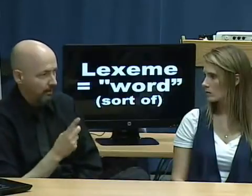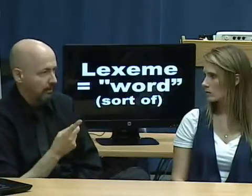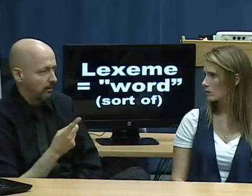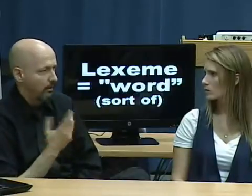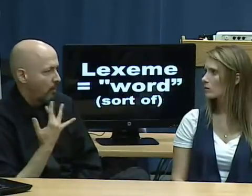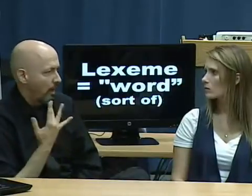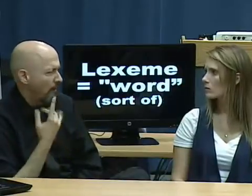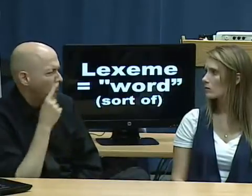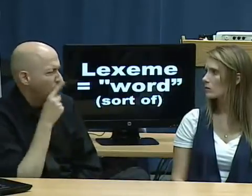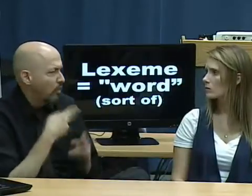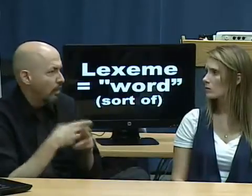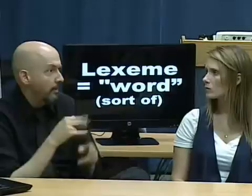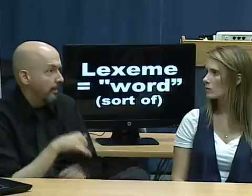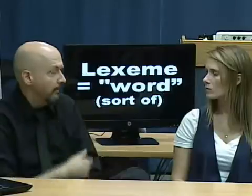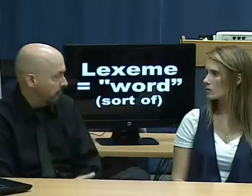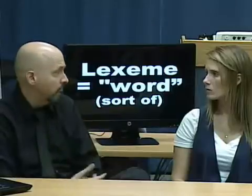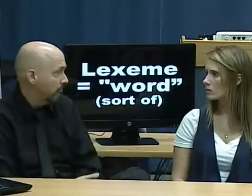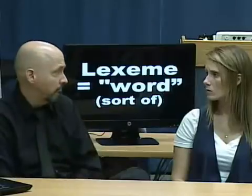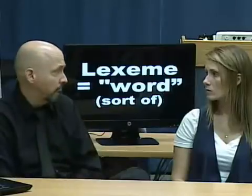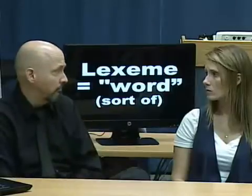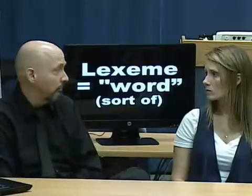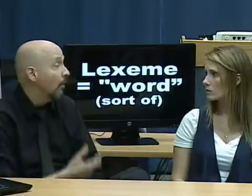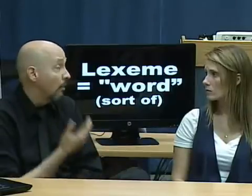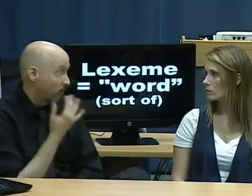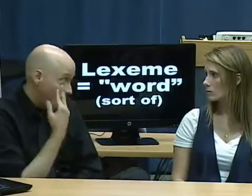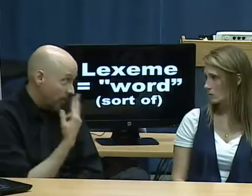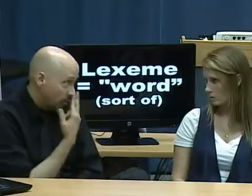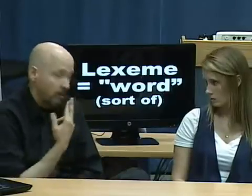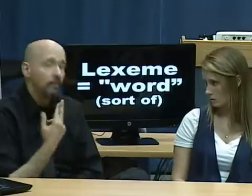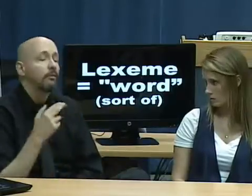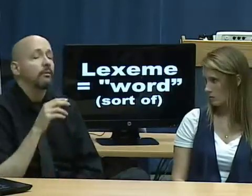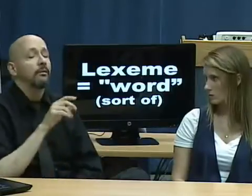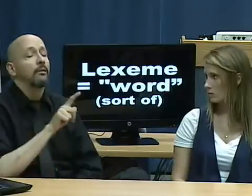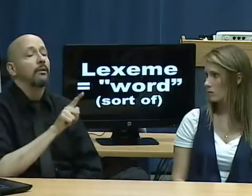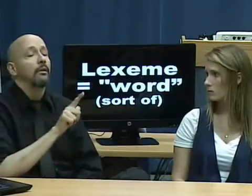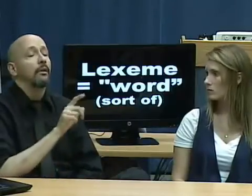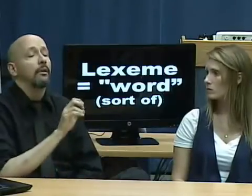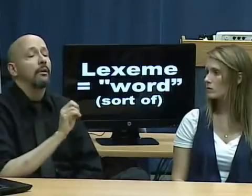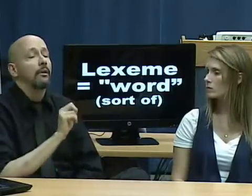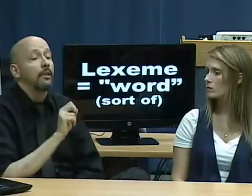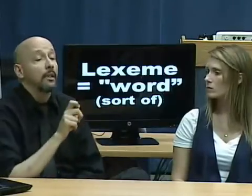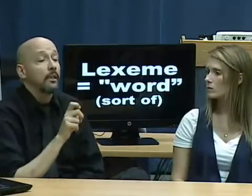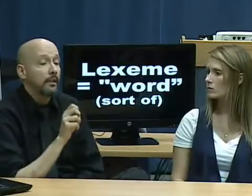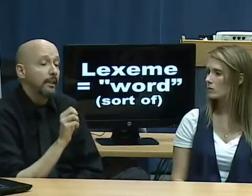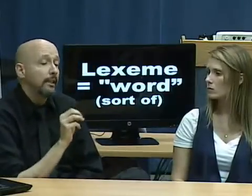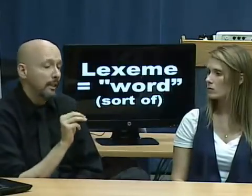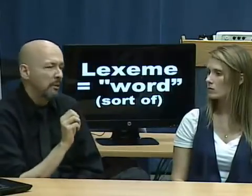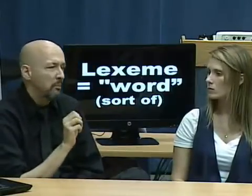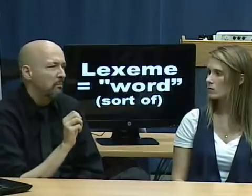Why is it called that? The reason: L-E-X-E-M-E...